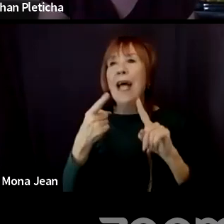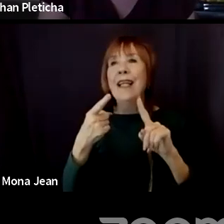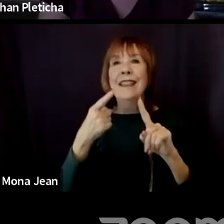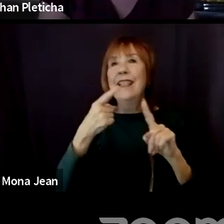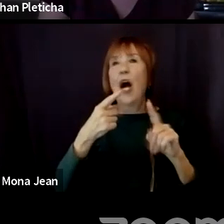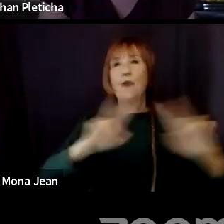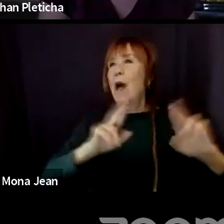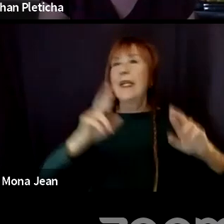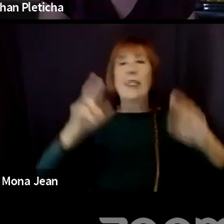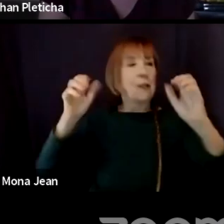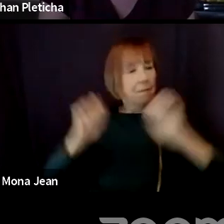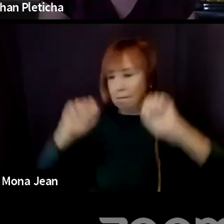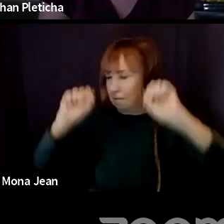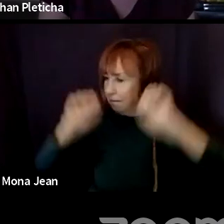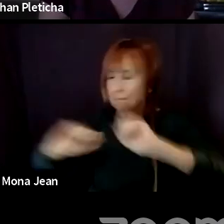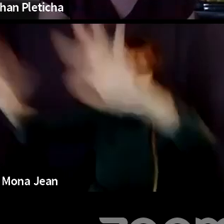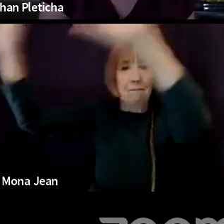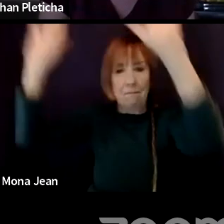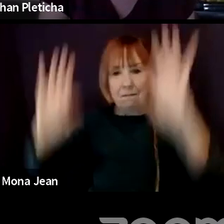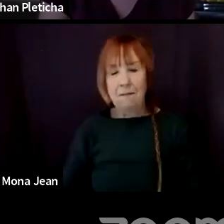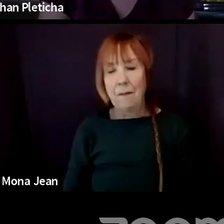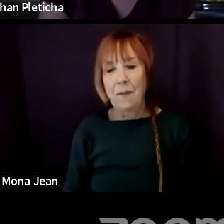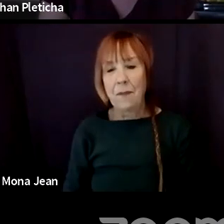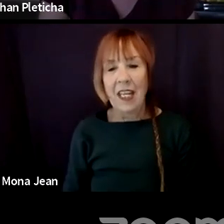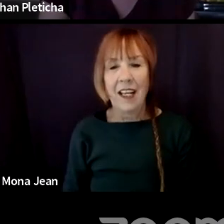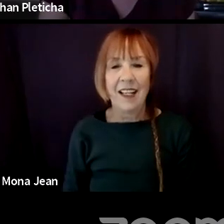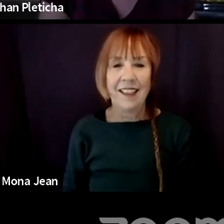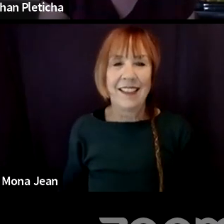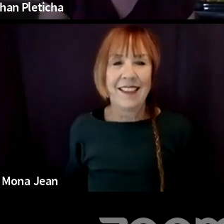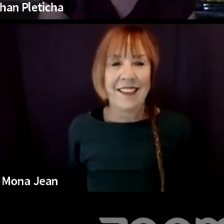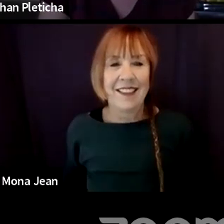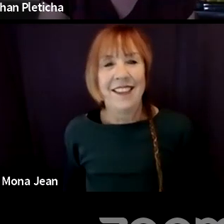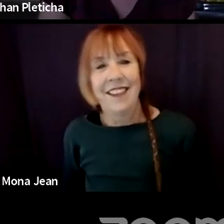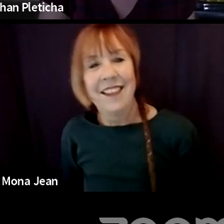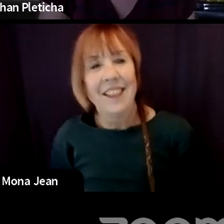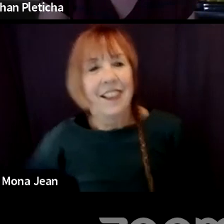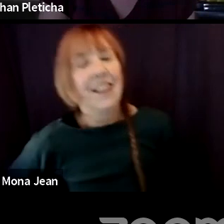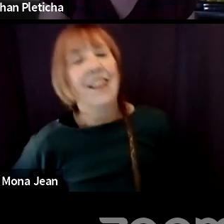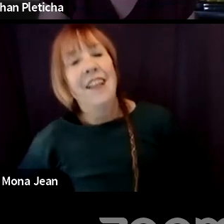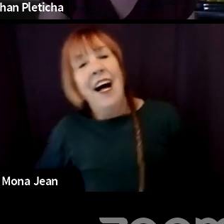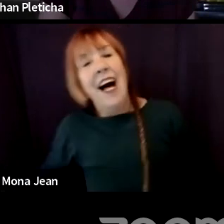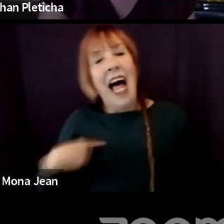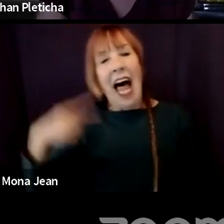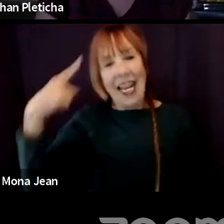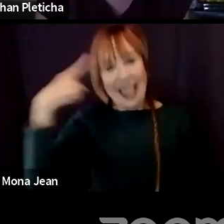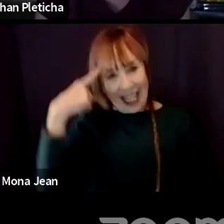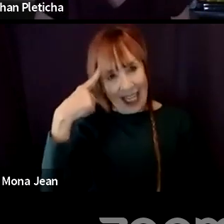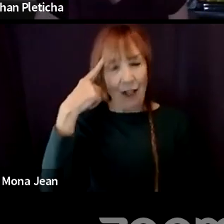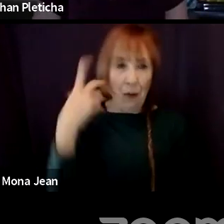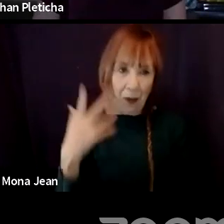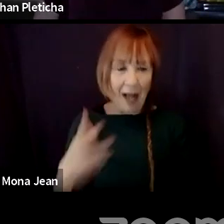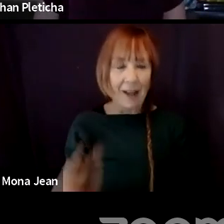Yeah, so I think that, yeah, I mean. (giggles) I think the first thing,